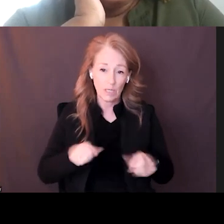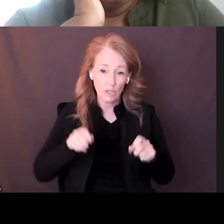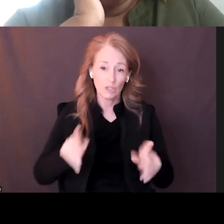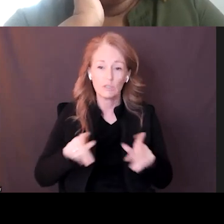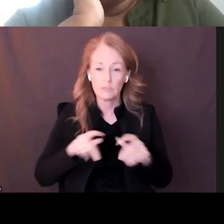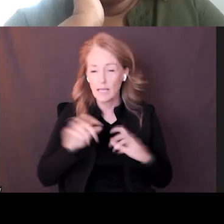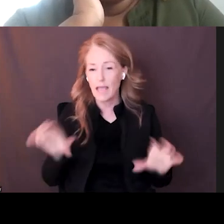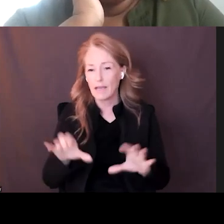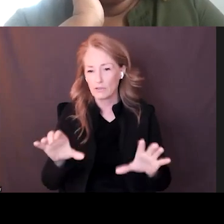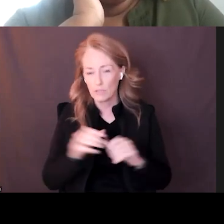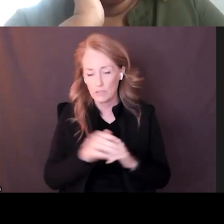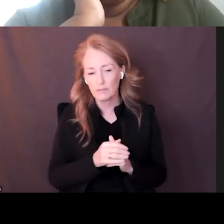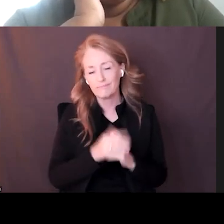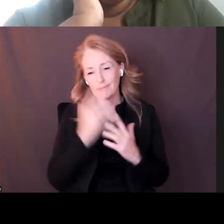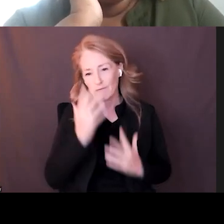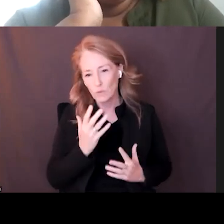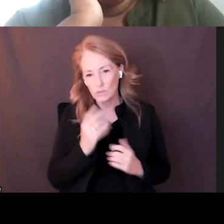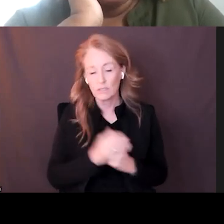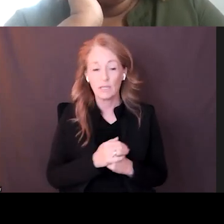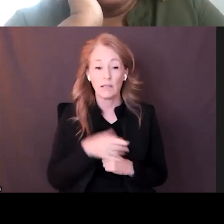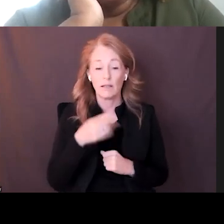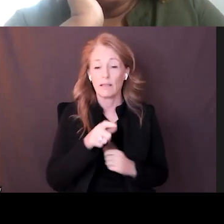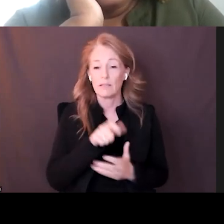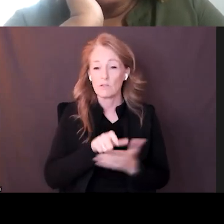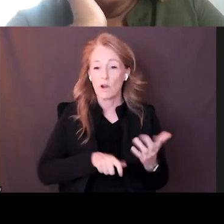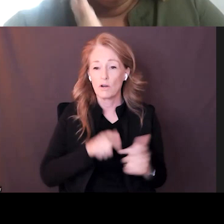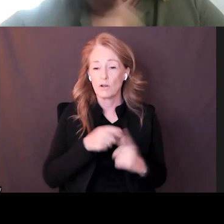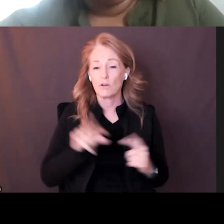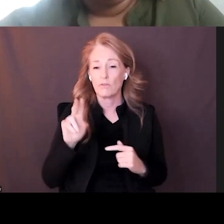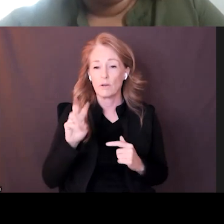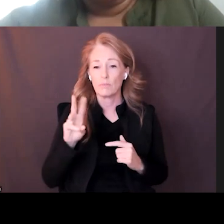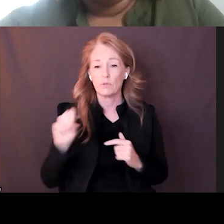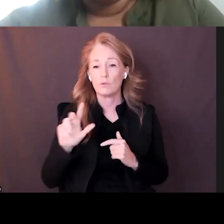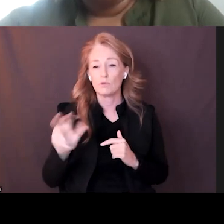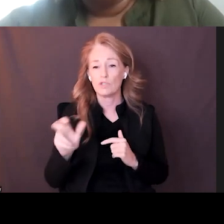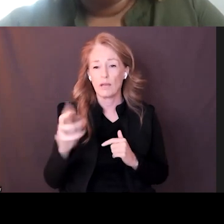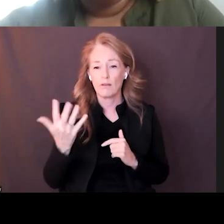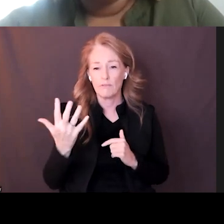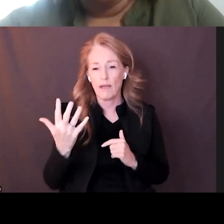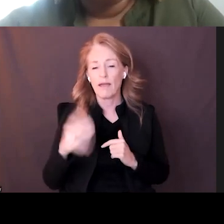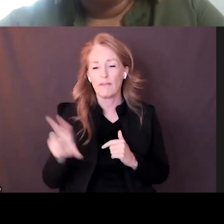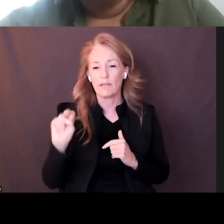WE SEE IN THIS ARTICLE FROM NEWS CHANNEL 5 NASHVILLE THAT PRIVATE